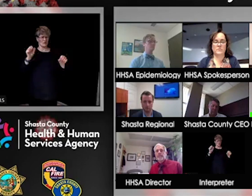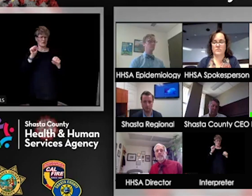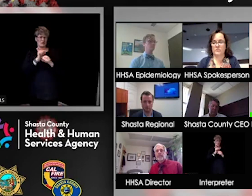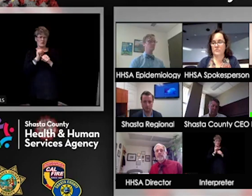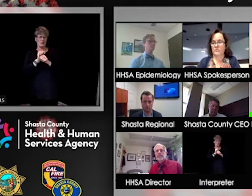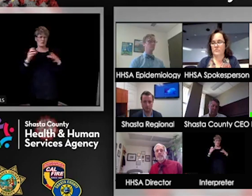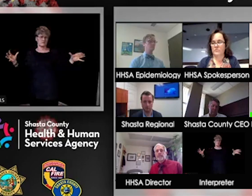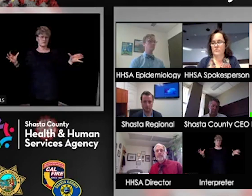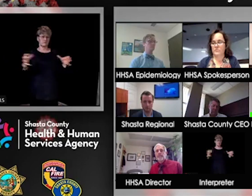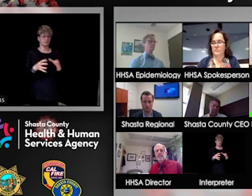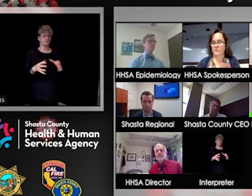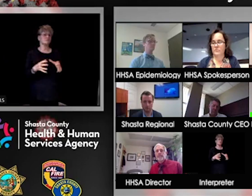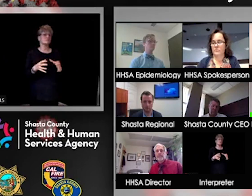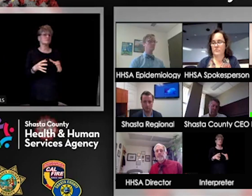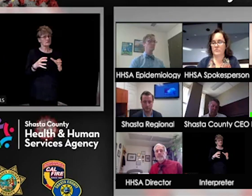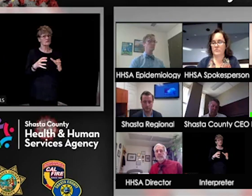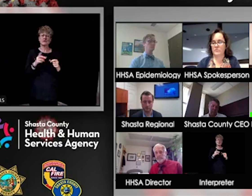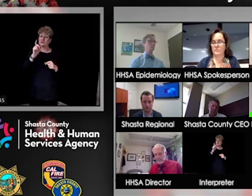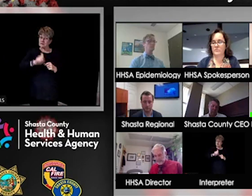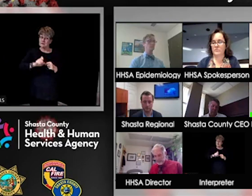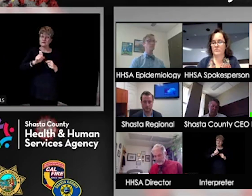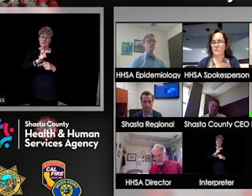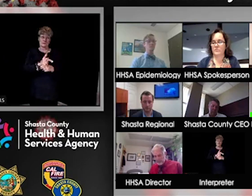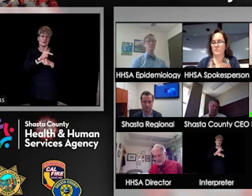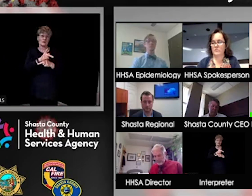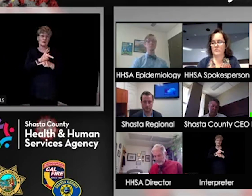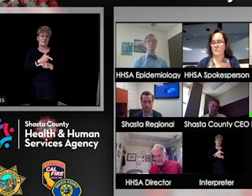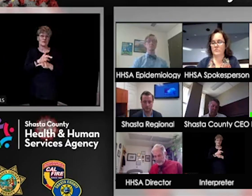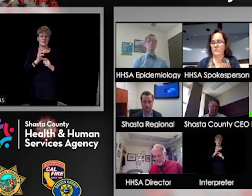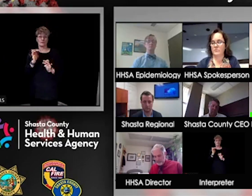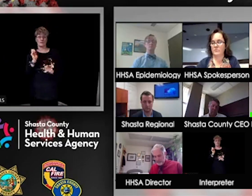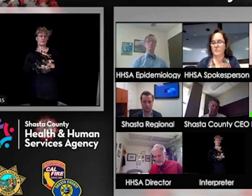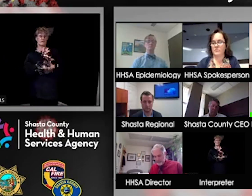to make sure that as they are going back to those work sites that they're healthy and